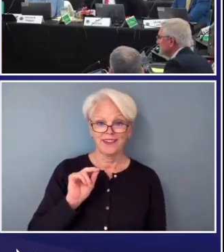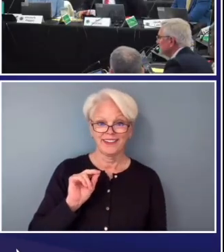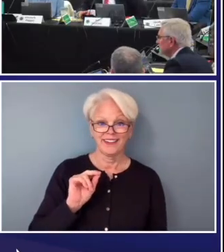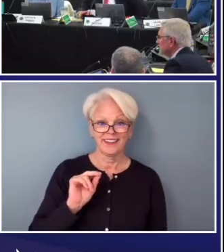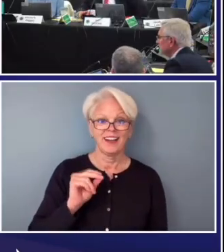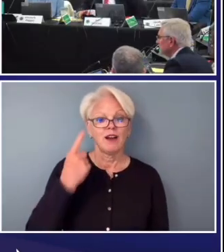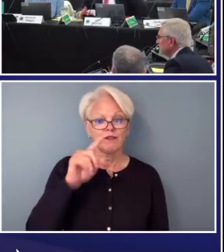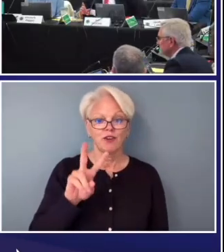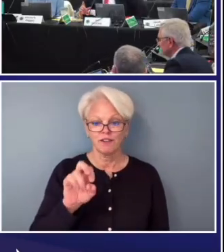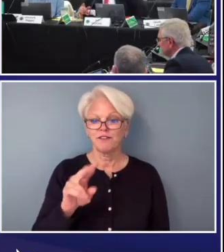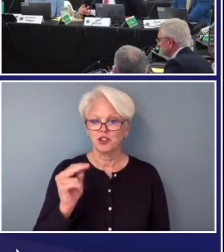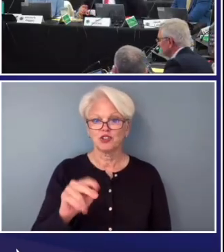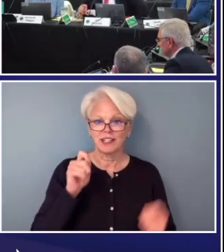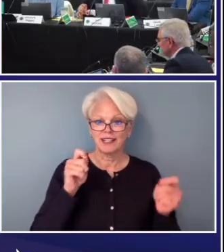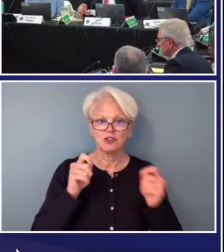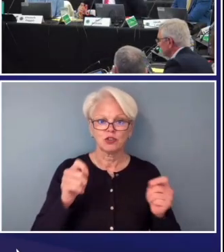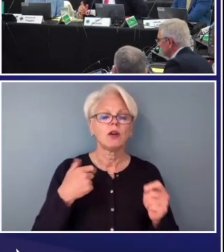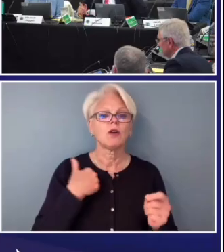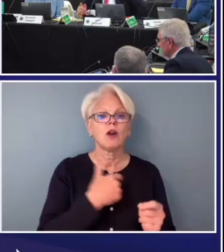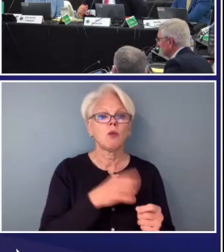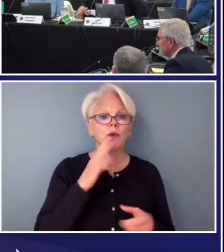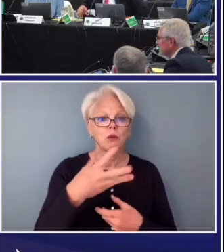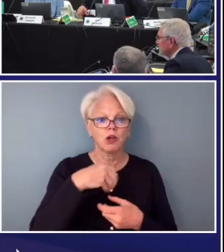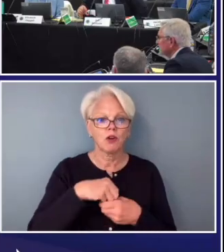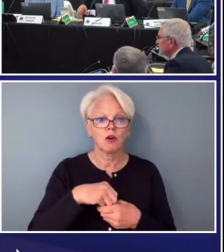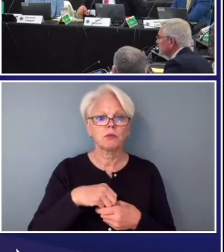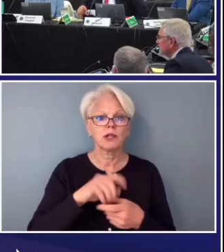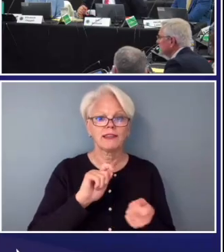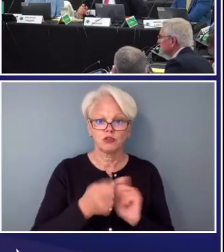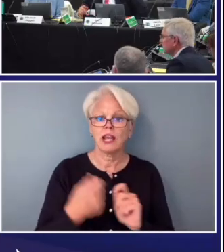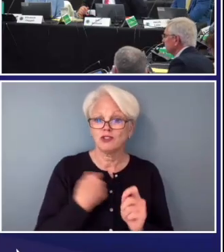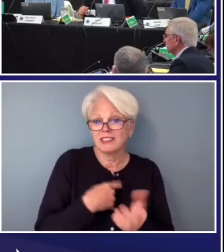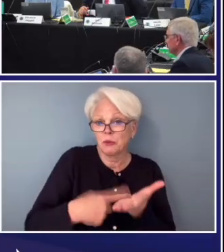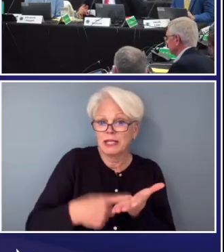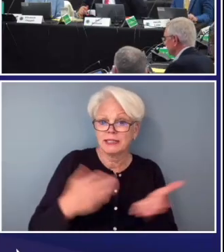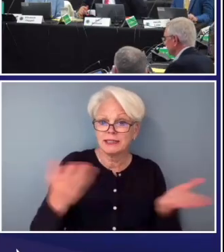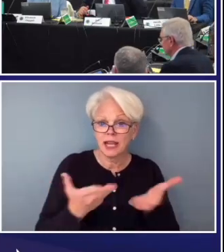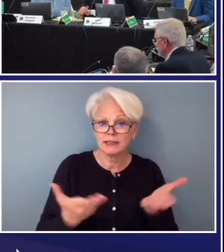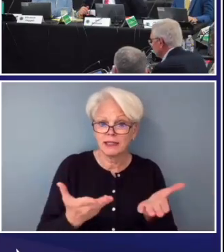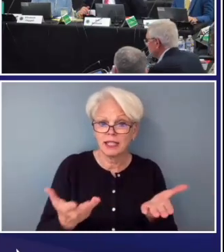Um, we will incorporate the changes we've discussed here into the beginnings